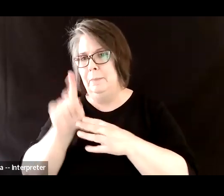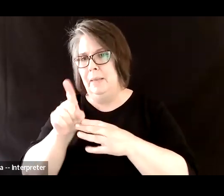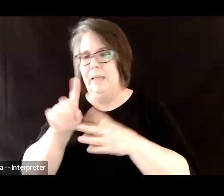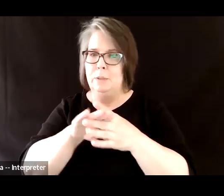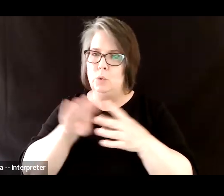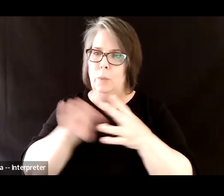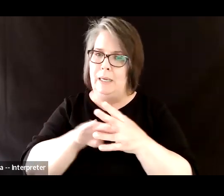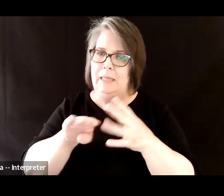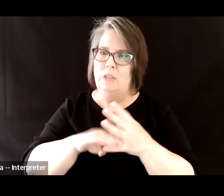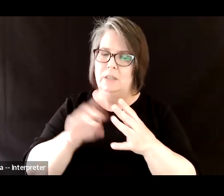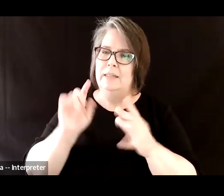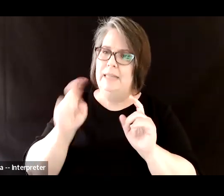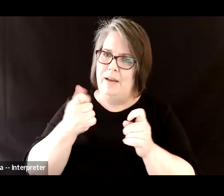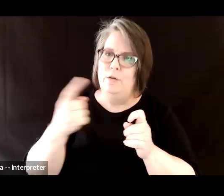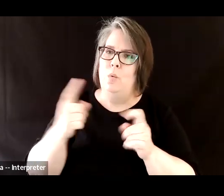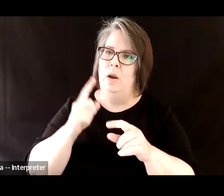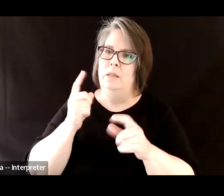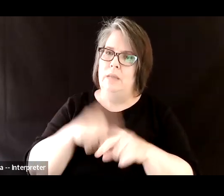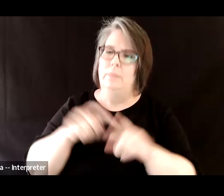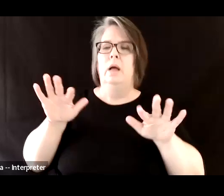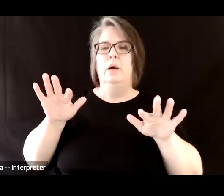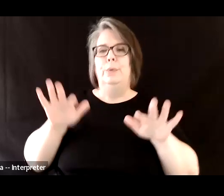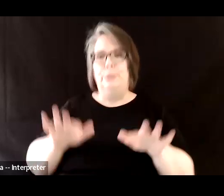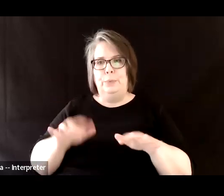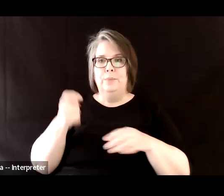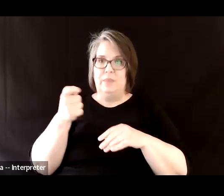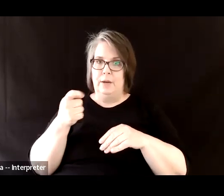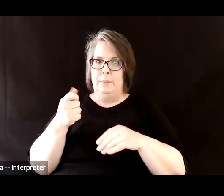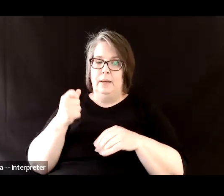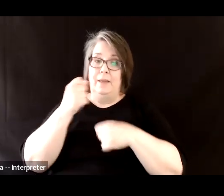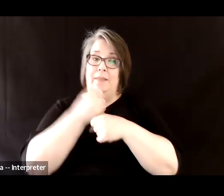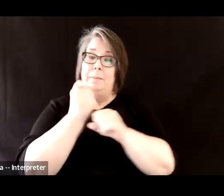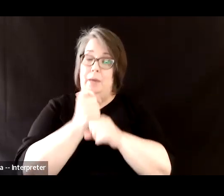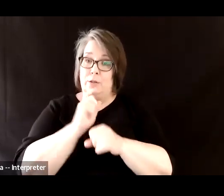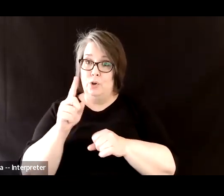everybody a chance to decompress a little bit. And that makes sure that when they come back for the rest of